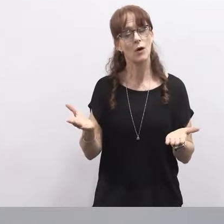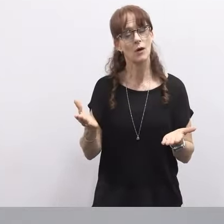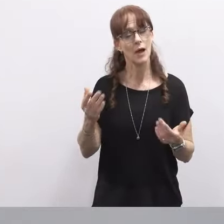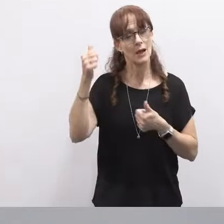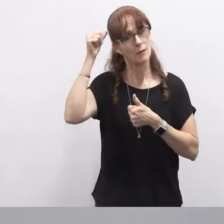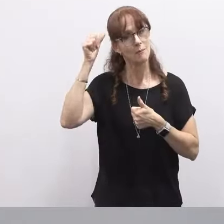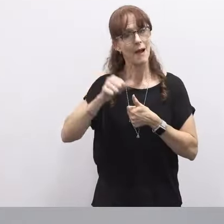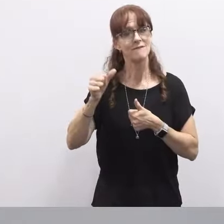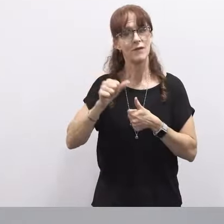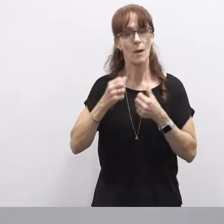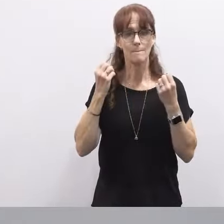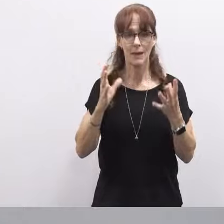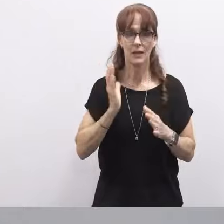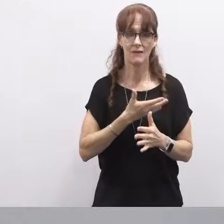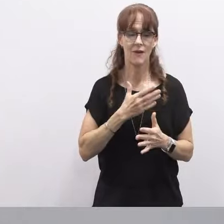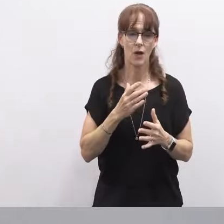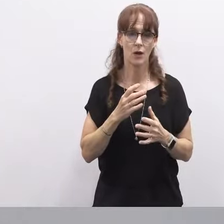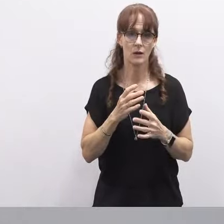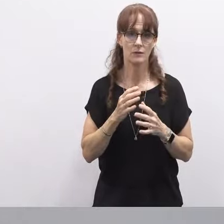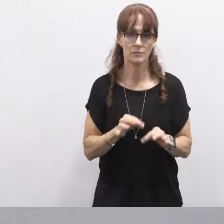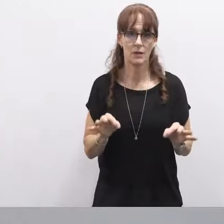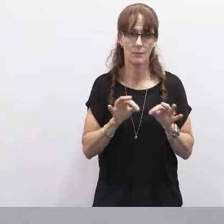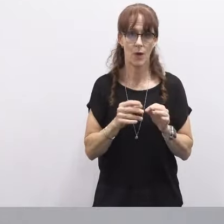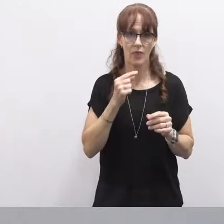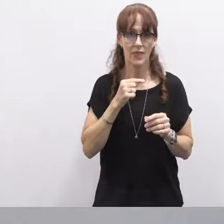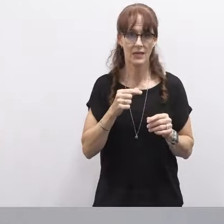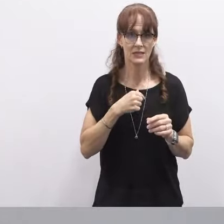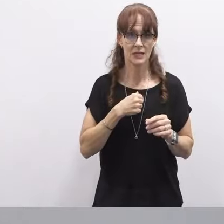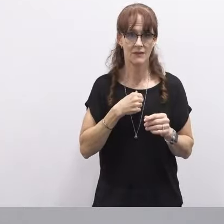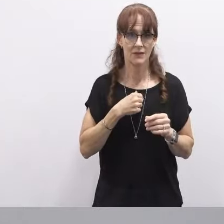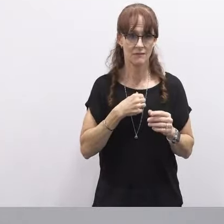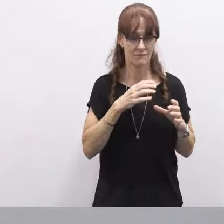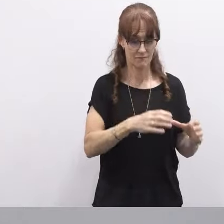that many of our staple go to Thanksgiving dishes